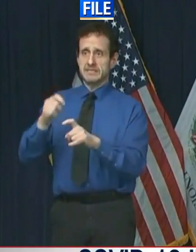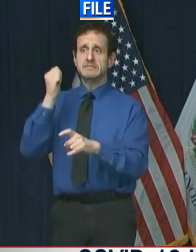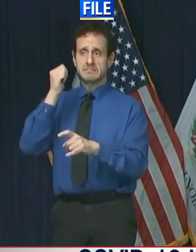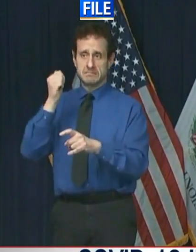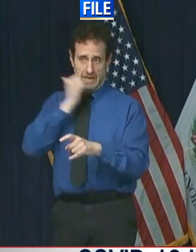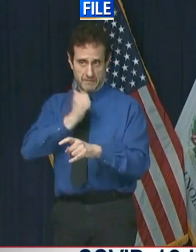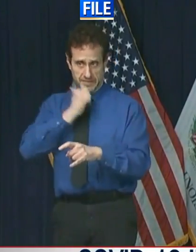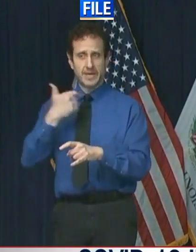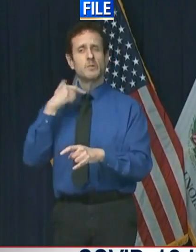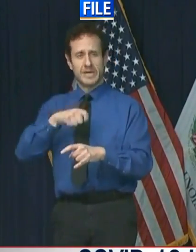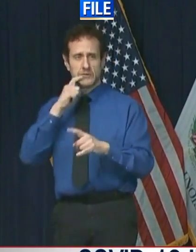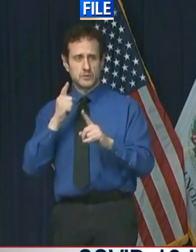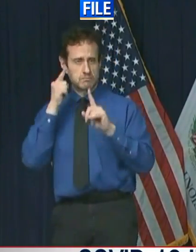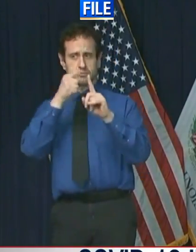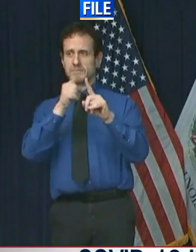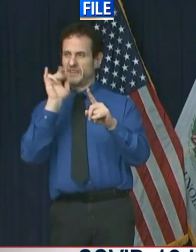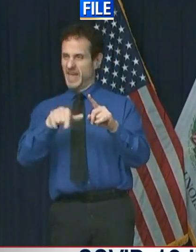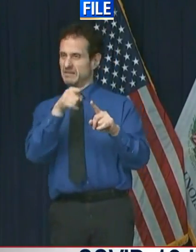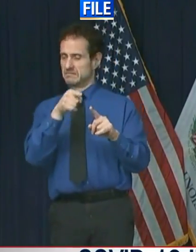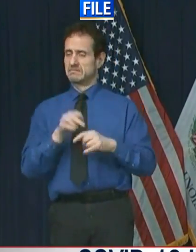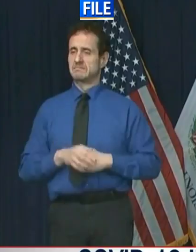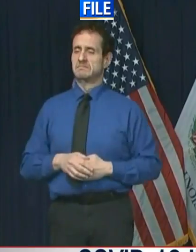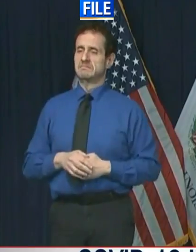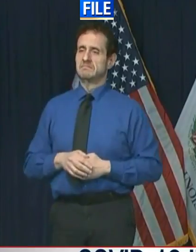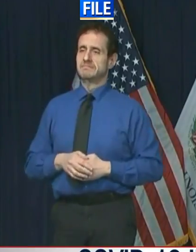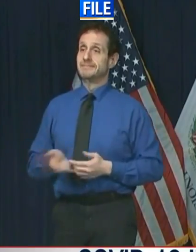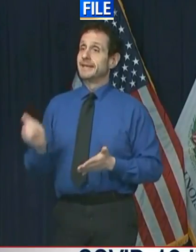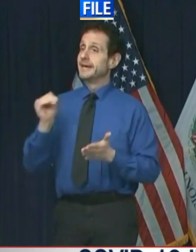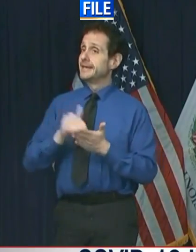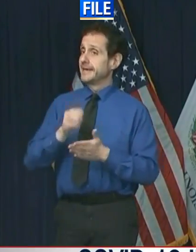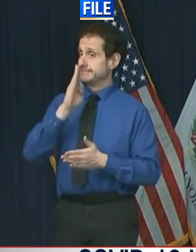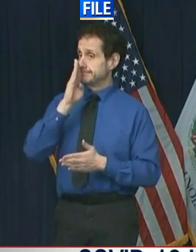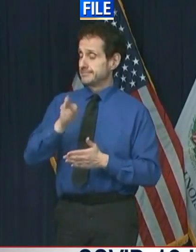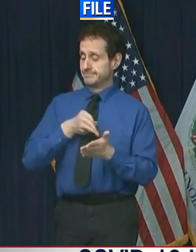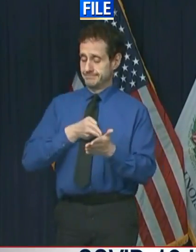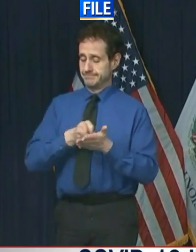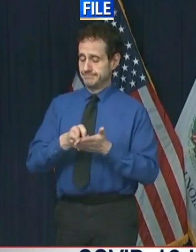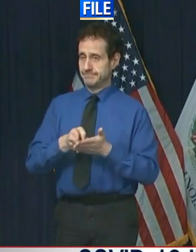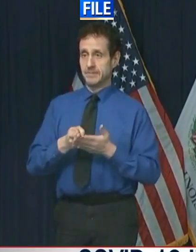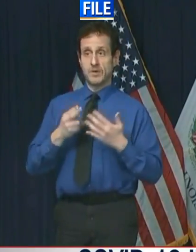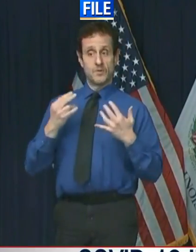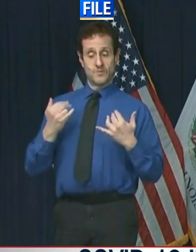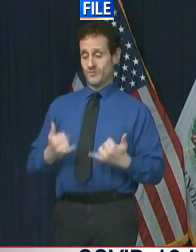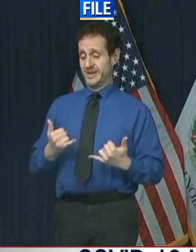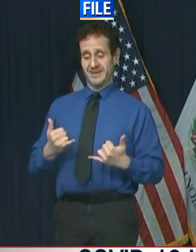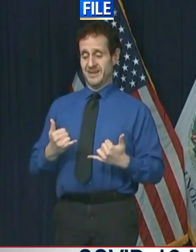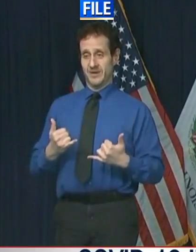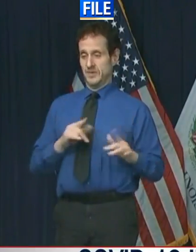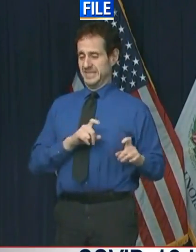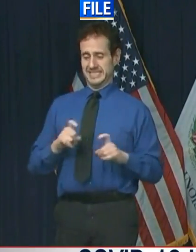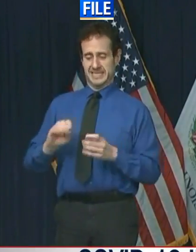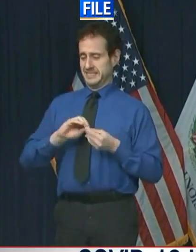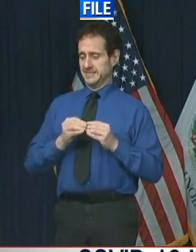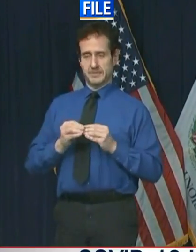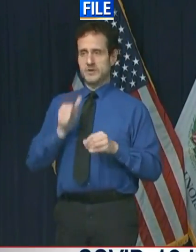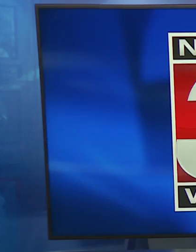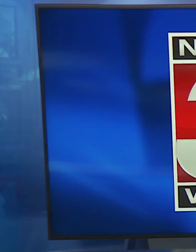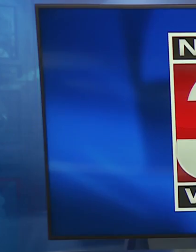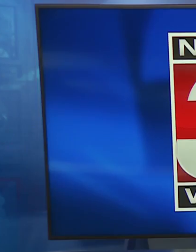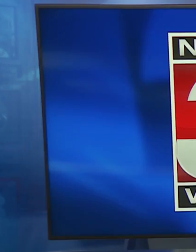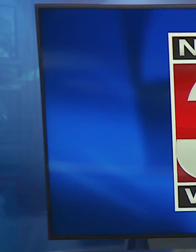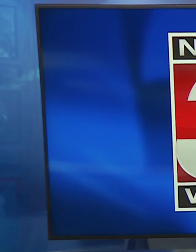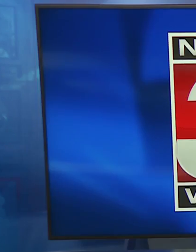IT WAS CONFIRD MEYESTERDAY AFTERNOON THAT THERE ARE 1105 NEW CASES BRINGING ILLINOIS TOTAL TO MORE AN TH4500 TOTAL CASES. THE STATE IS ALSO SAID AN ADDITIONAL 18